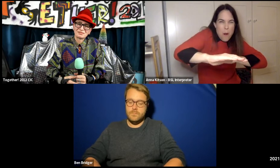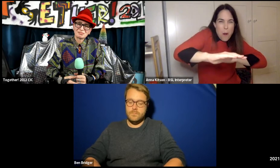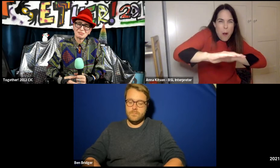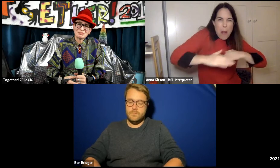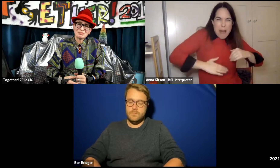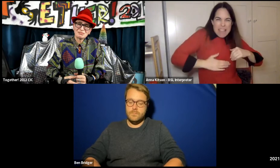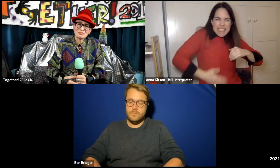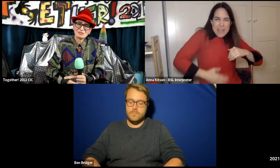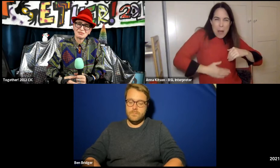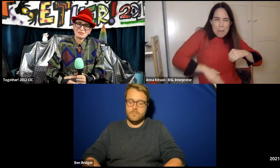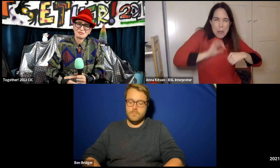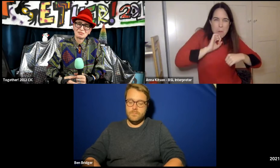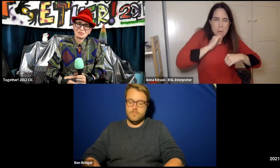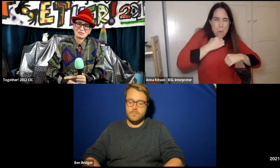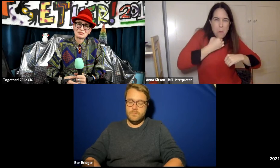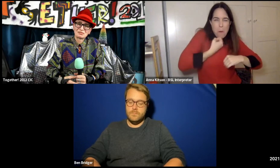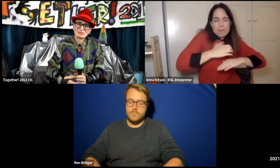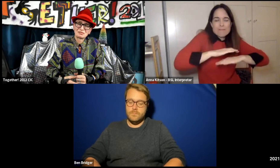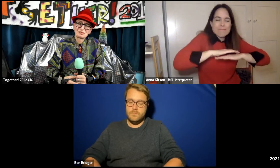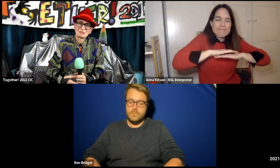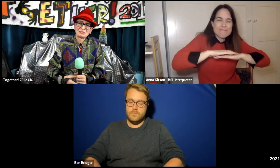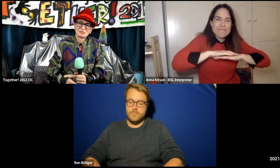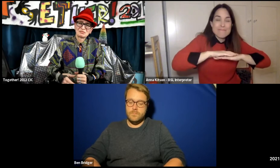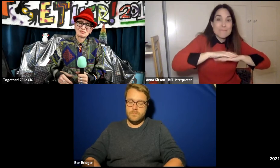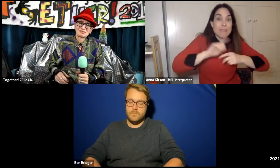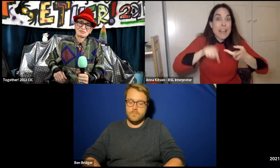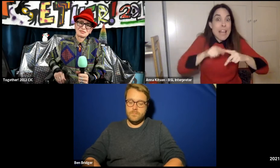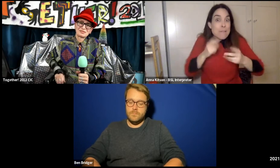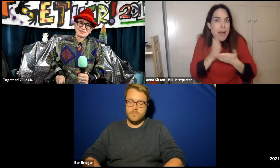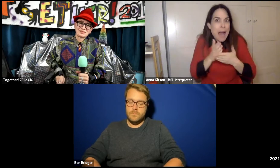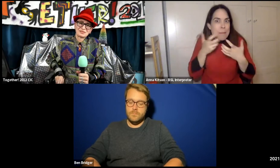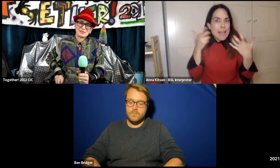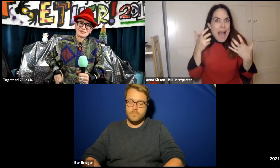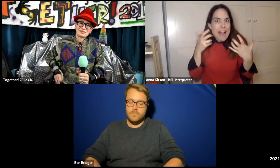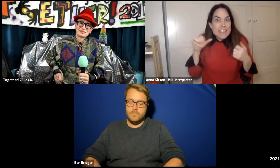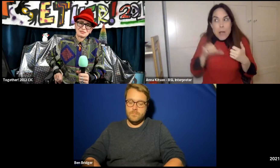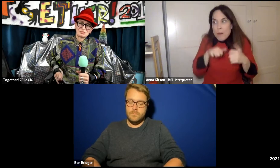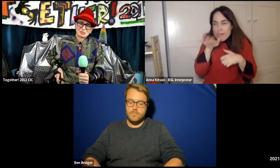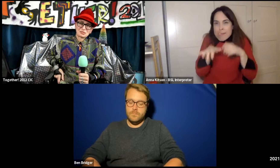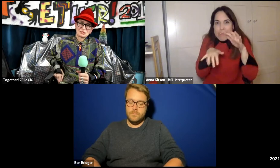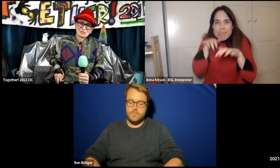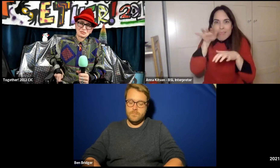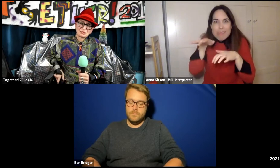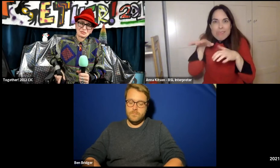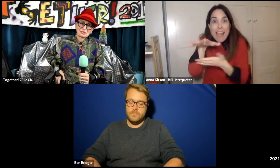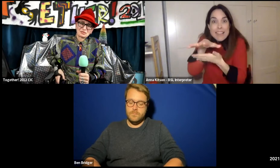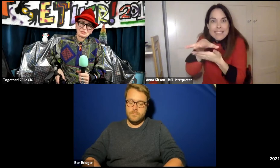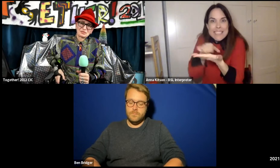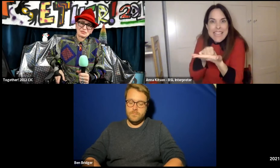If I was a cat I would steal cheese pasties Cheese scones, four cheese pizza